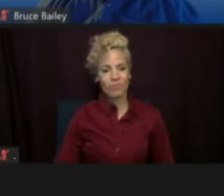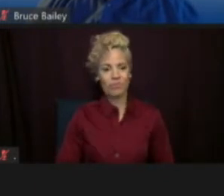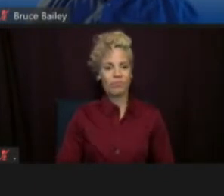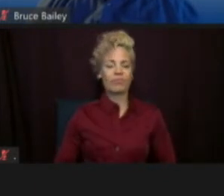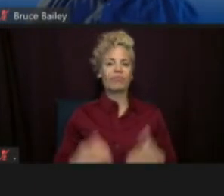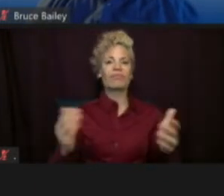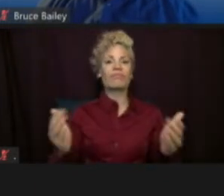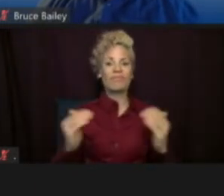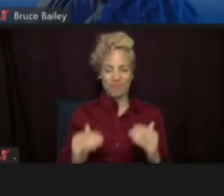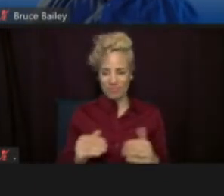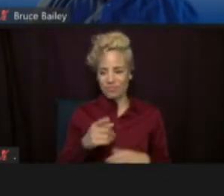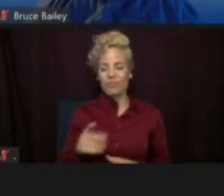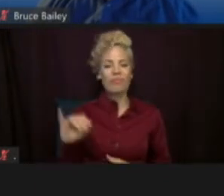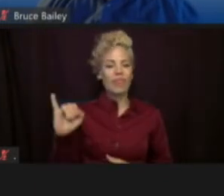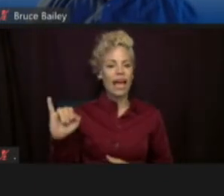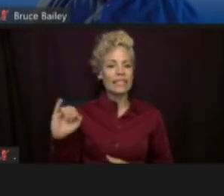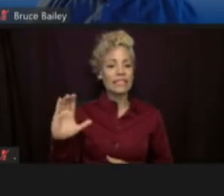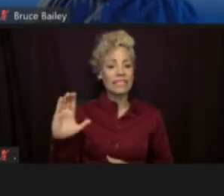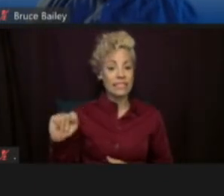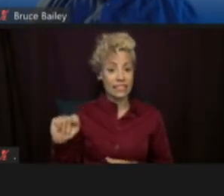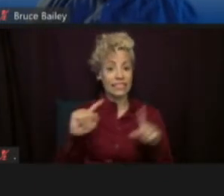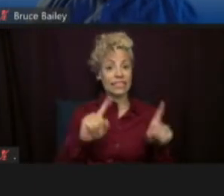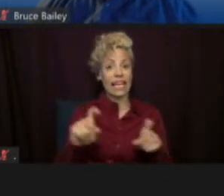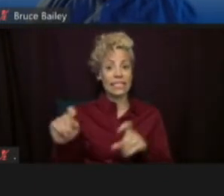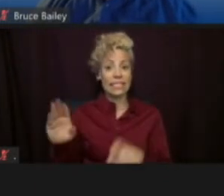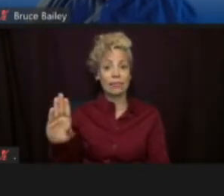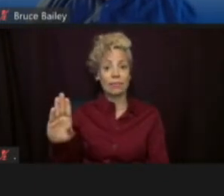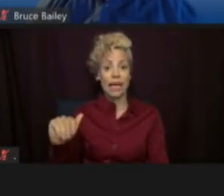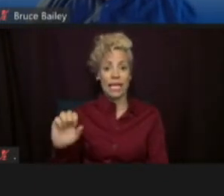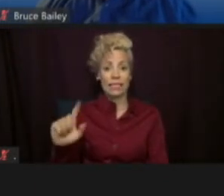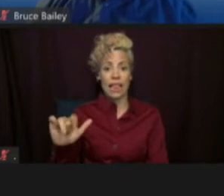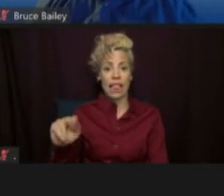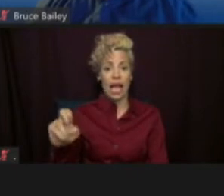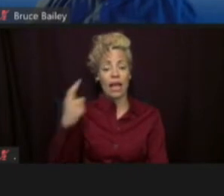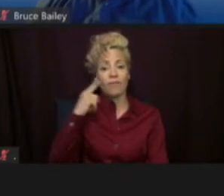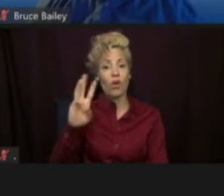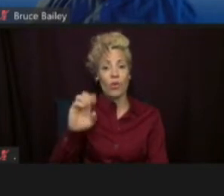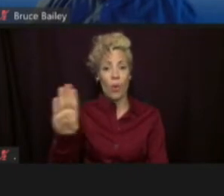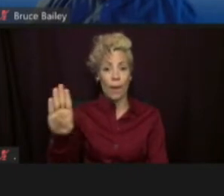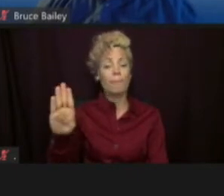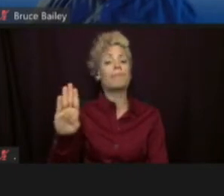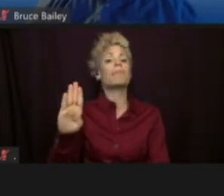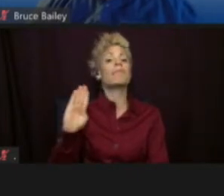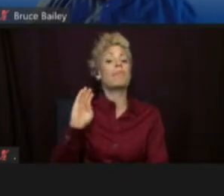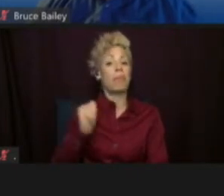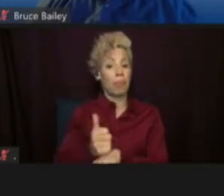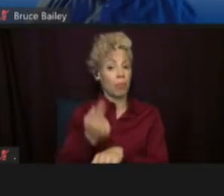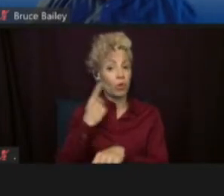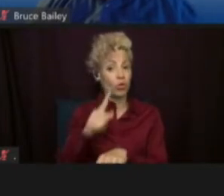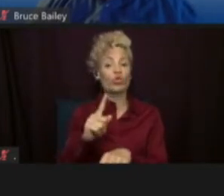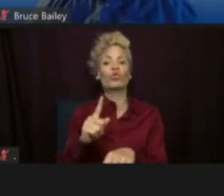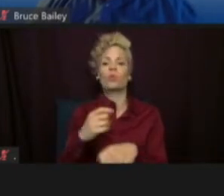So the ICT testing baseline for web, was developed to establish consistent and accurate testing